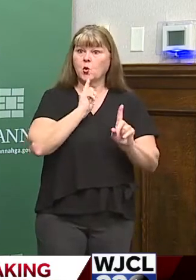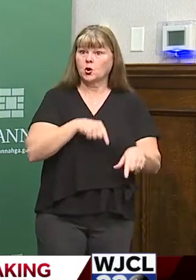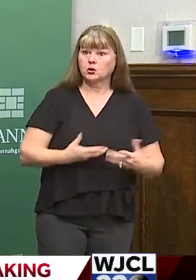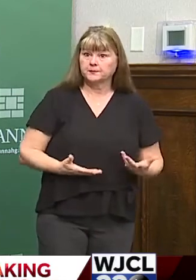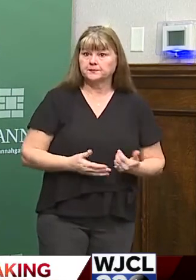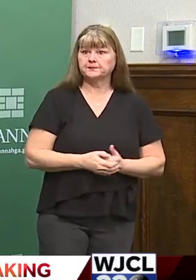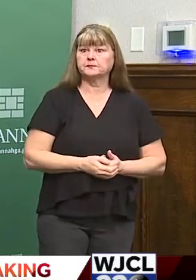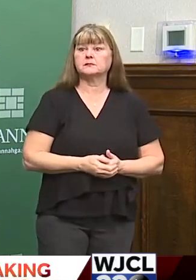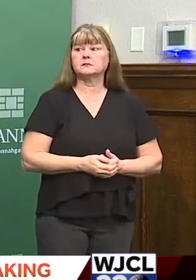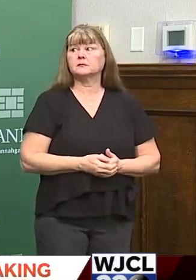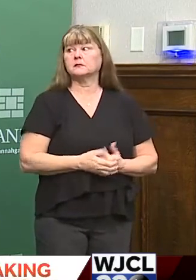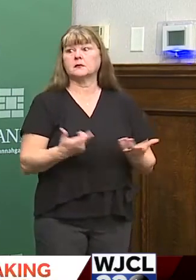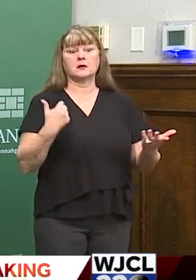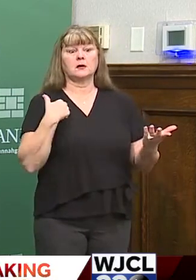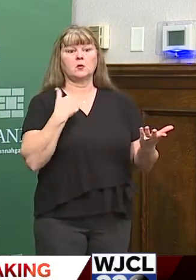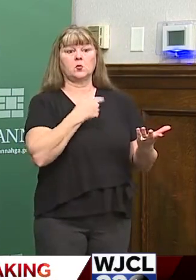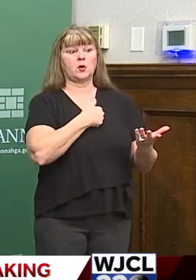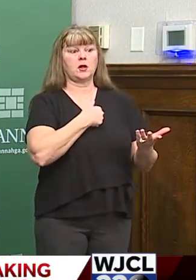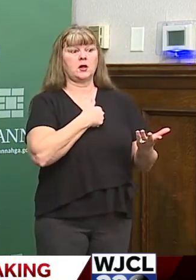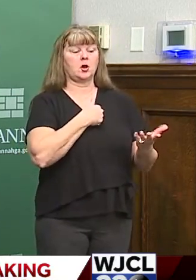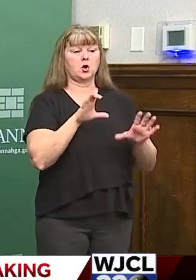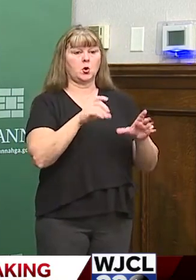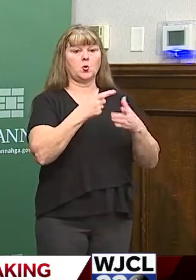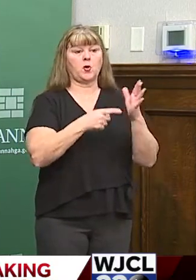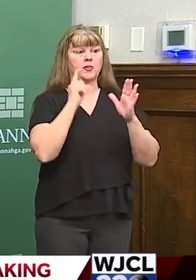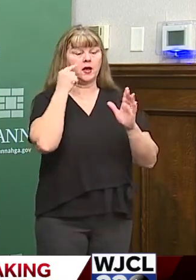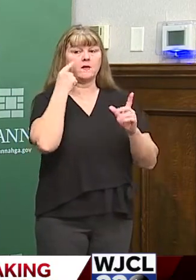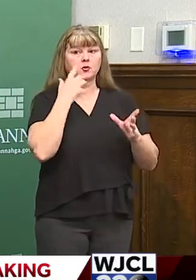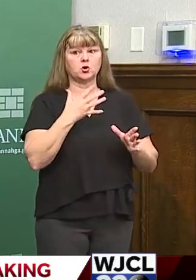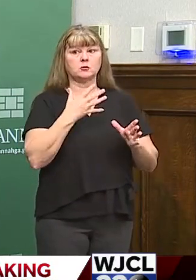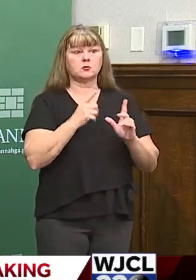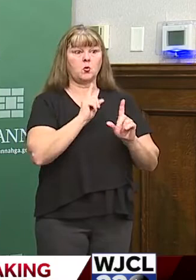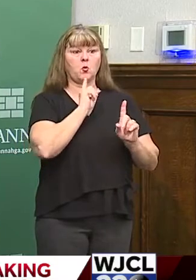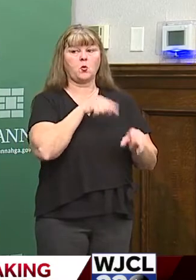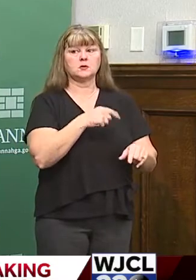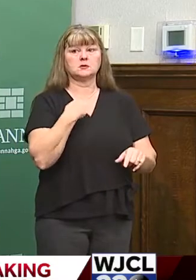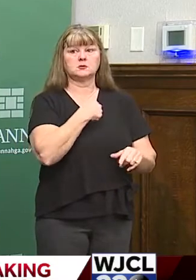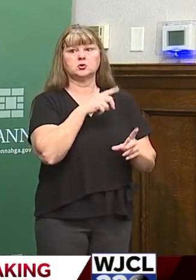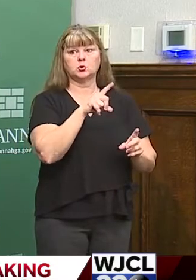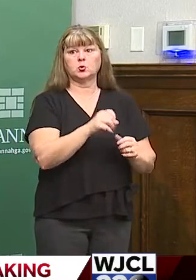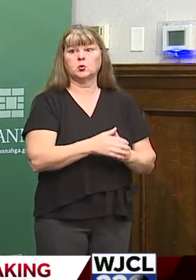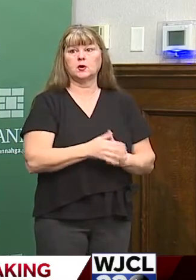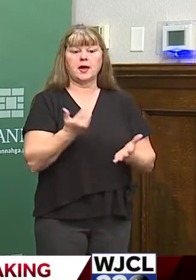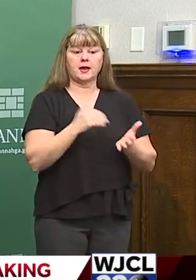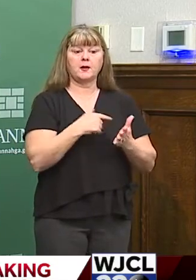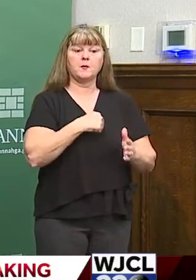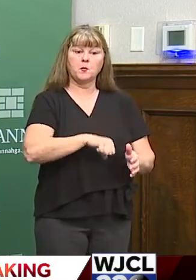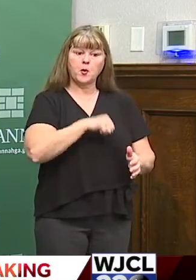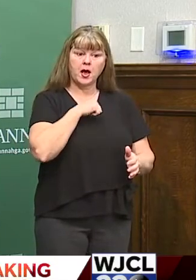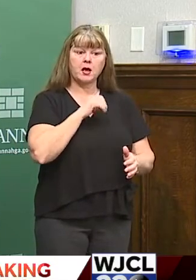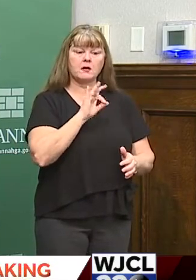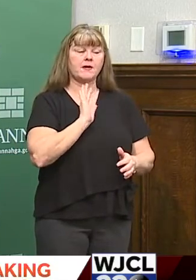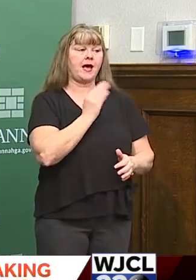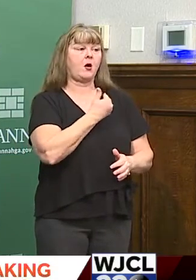MATTER IS THIS IS THE GOVERNOR'S ORDER. I MEAN, WE'RE ENFORCING THE GOVERNOR'S ORDER.